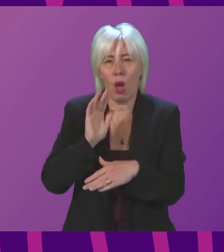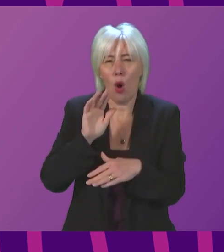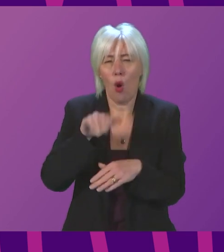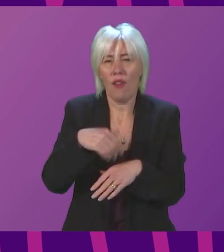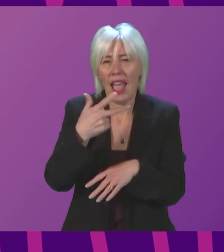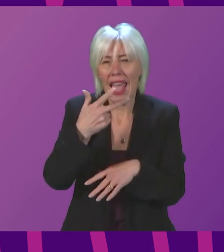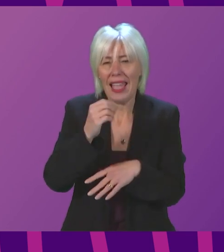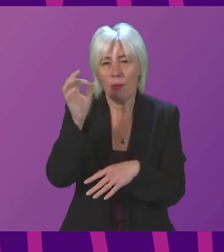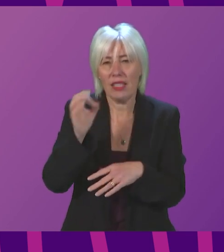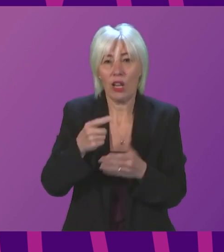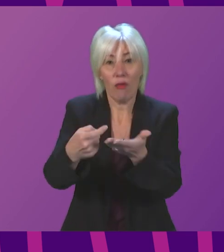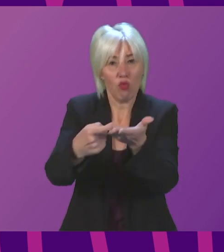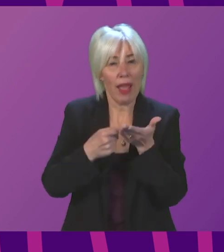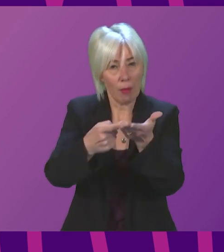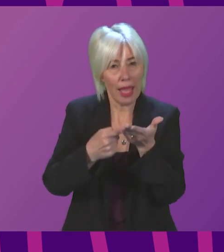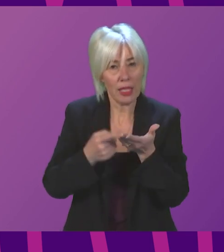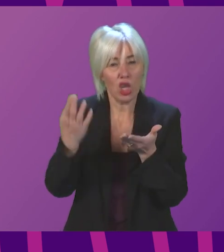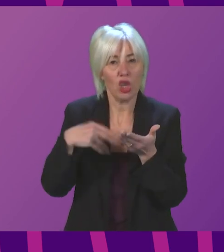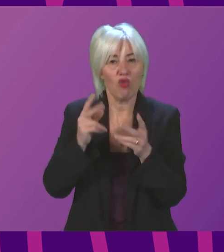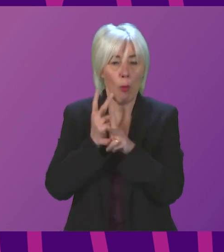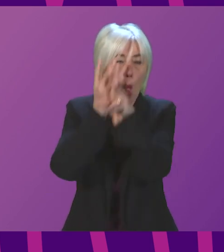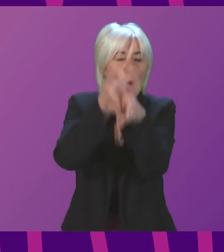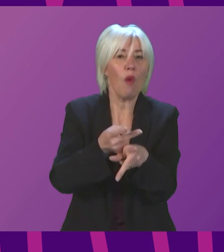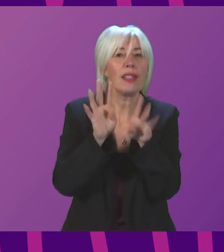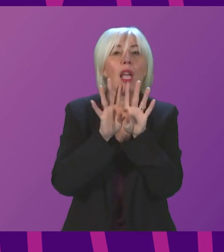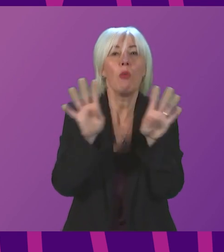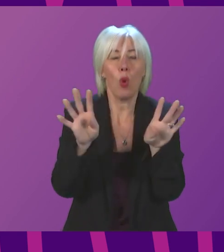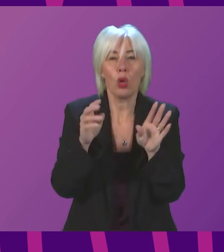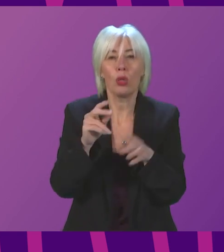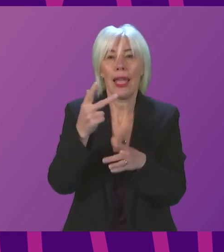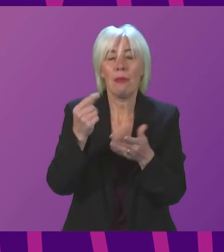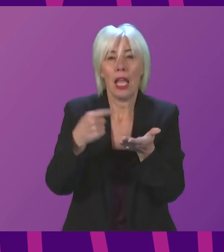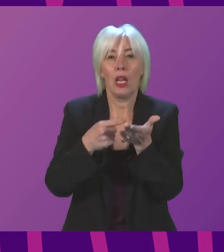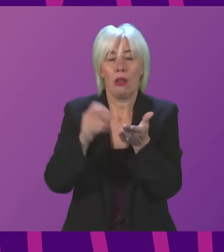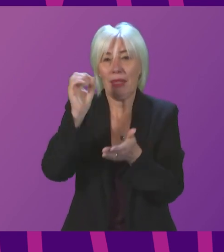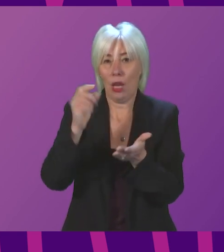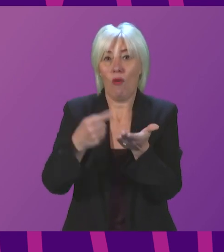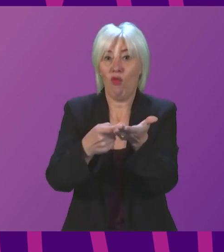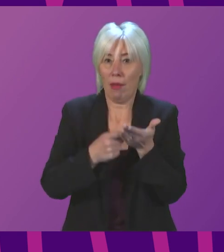recommendations of the oversight board have already been implemented, just as the recommendations